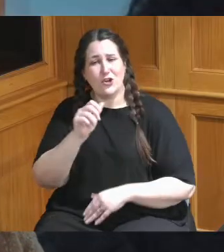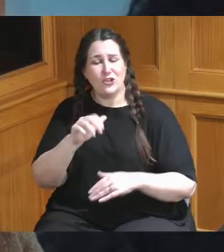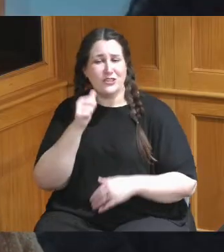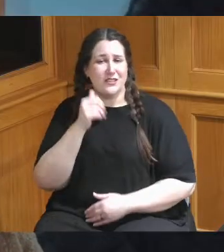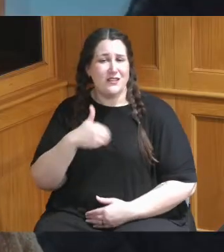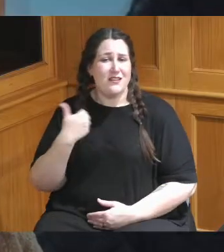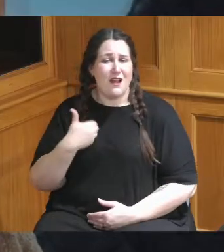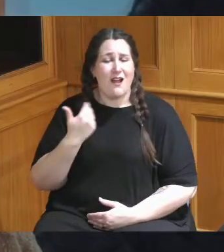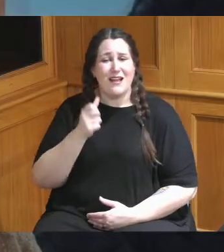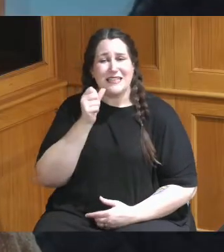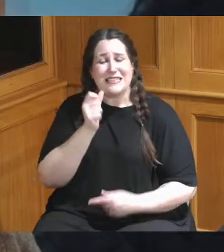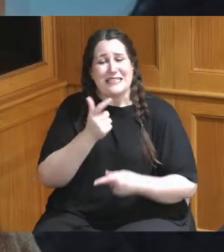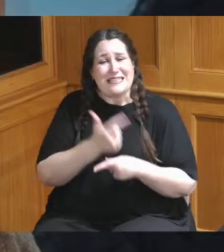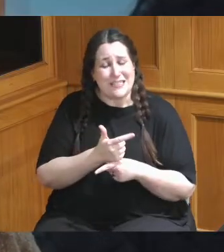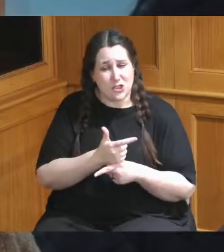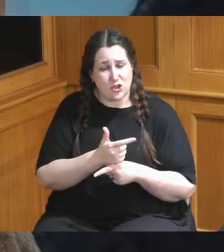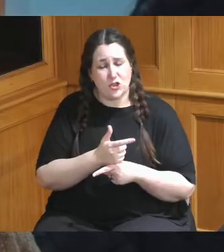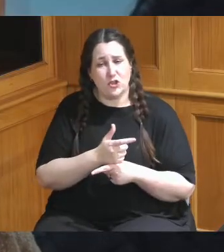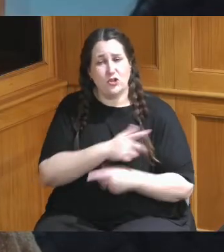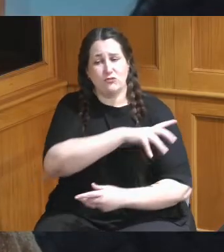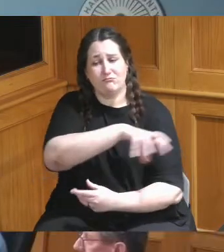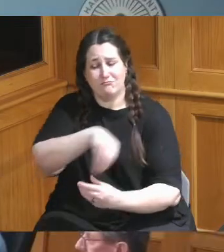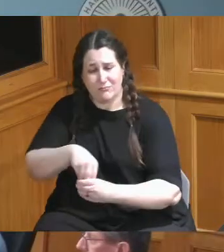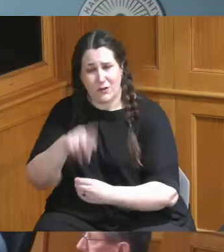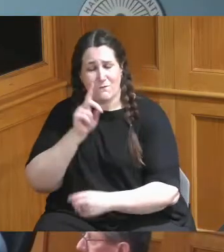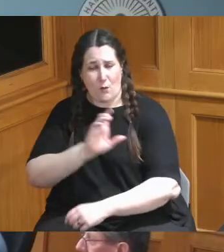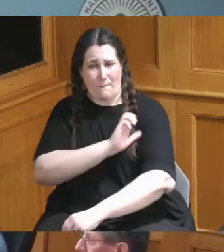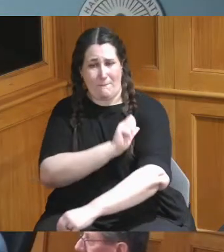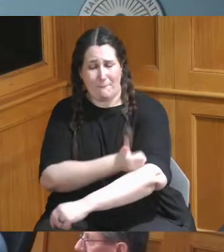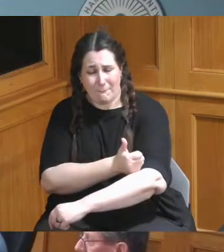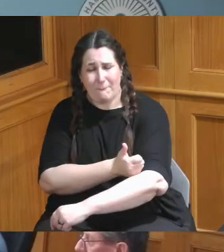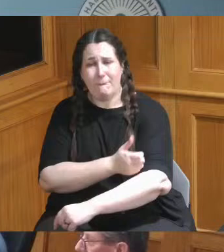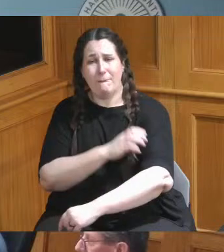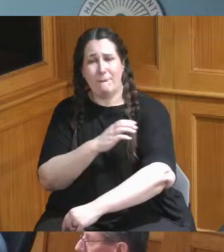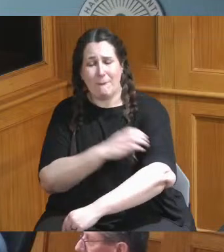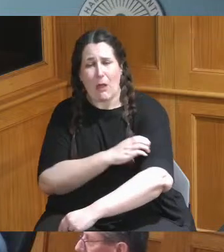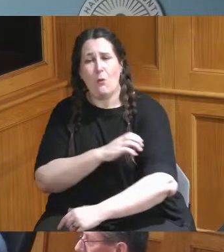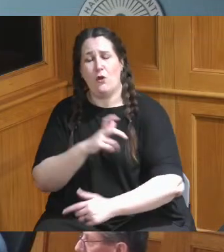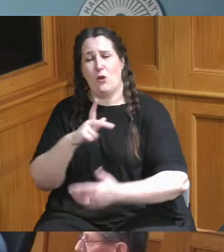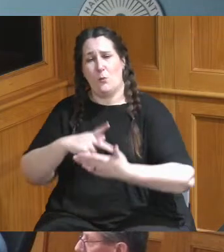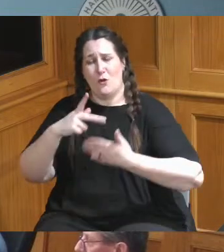prevent and empower programming to our school district. Nora in turn wanted to further this